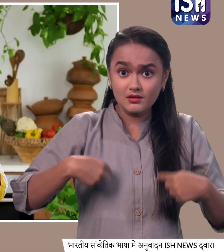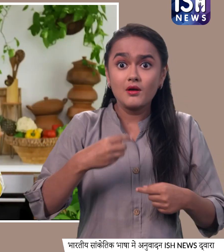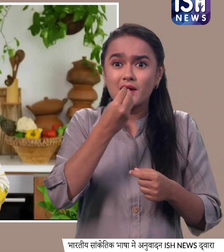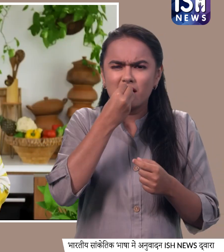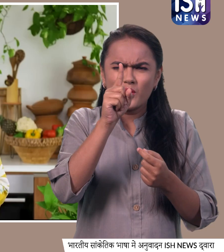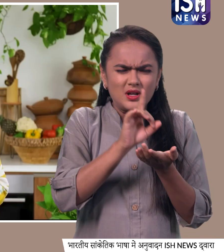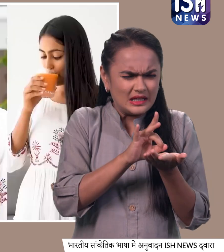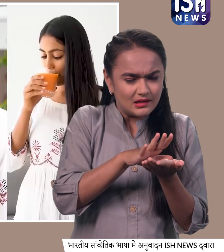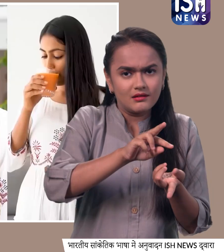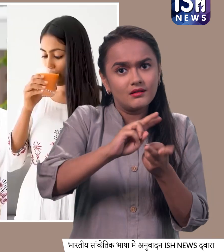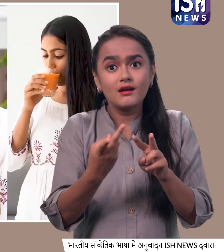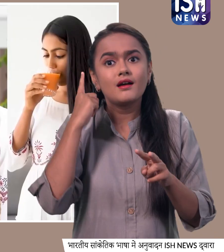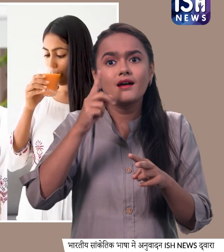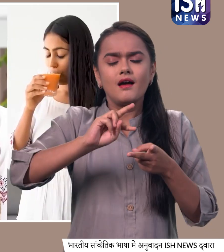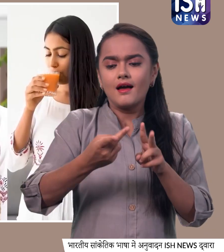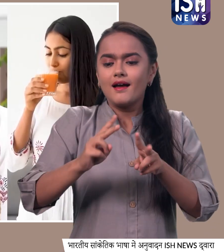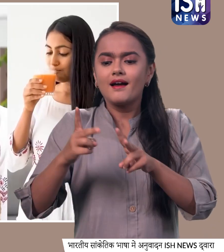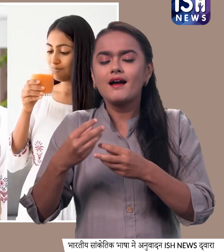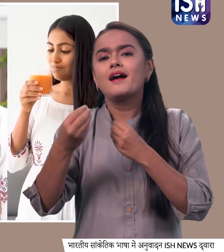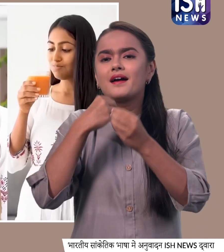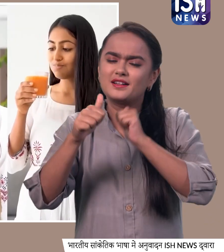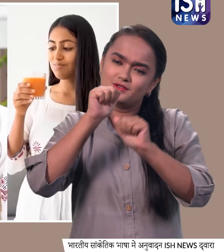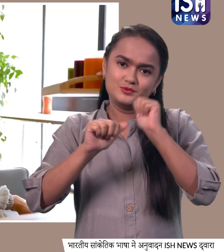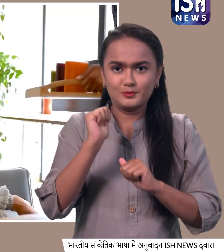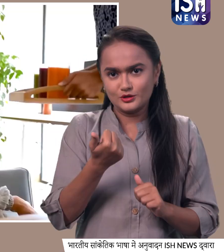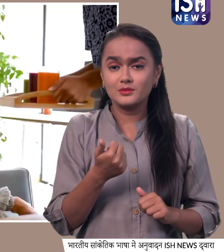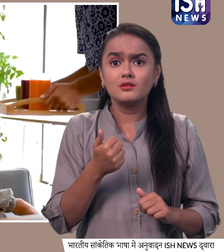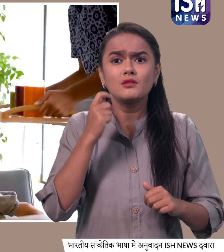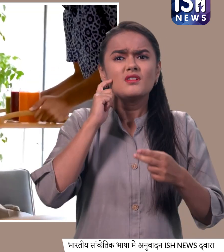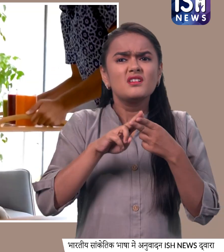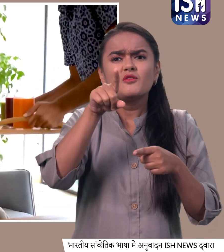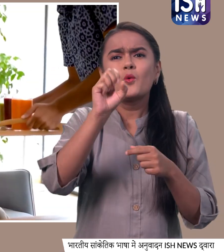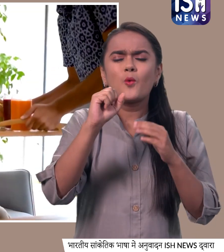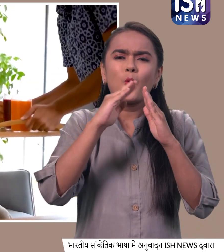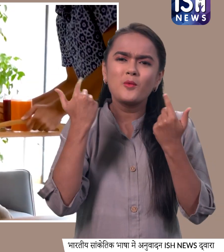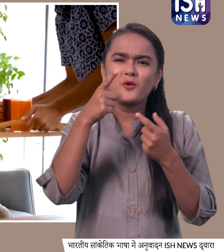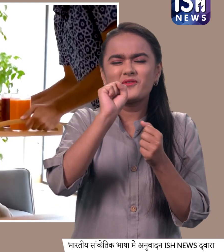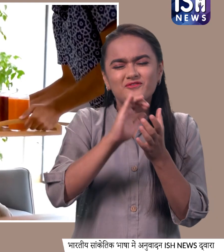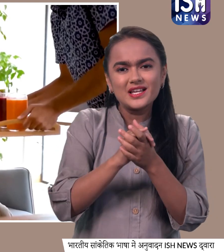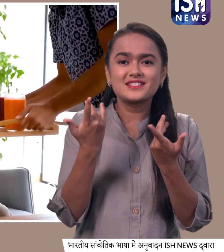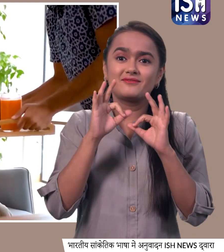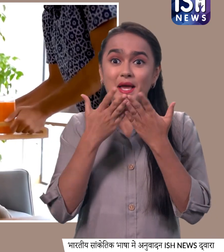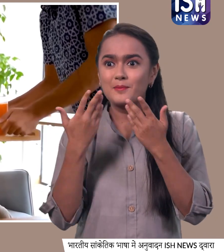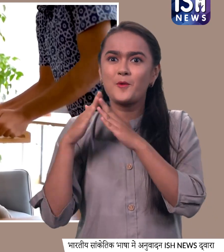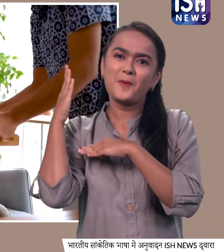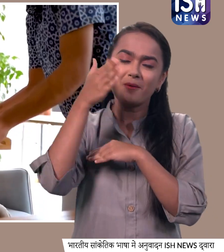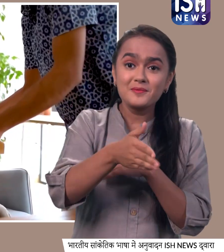then you can have these different juices throughout the day instead of eating food and if friends and family come over to your place,